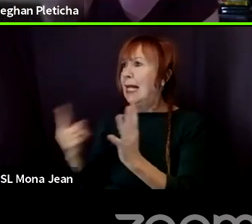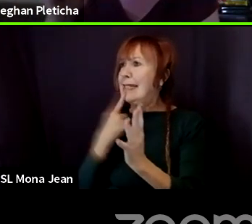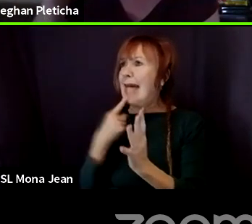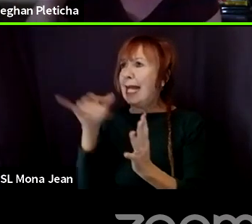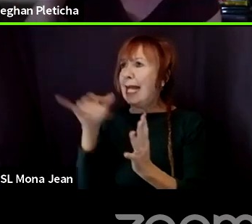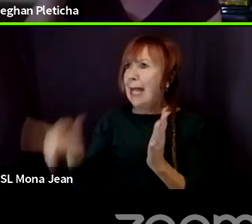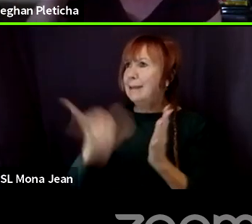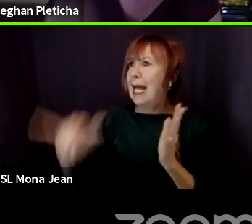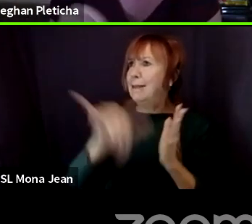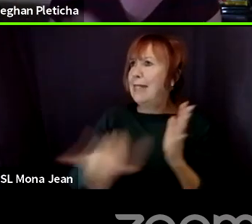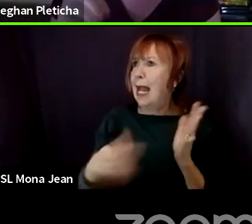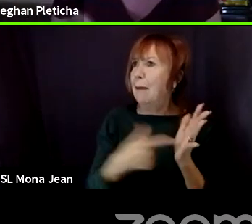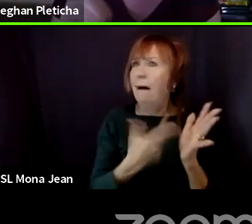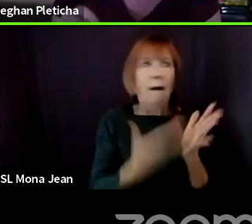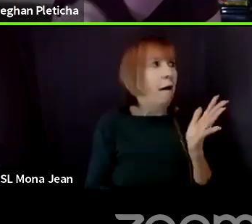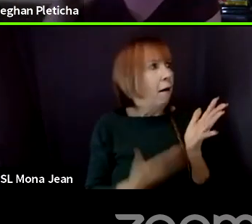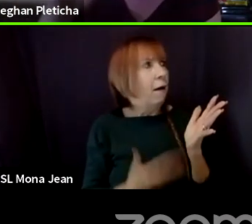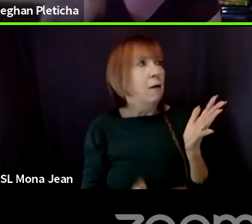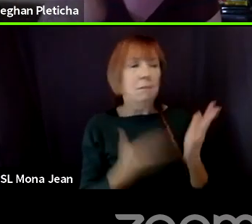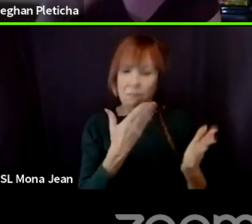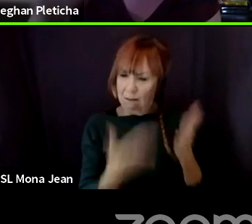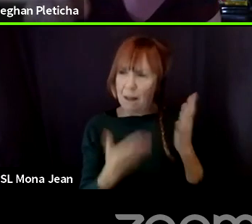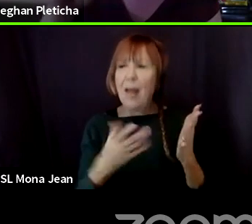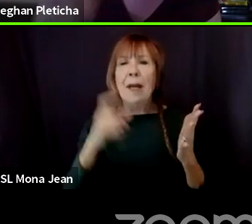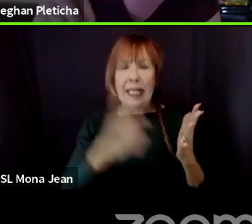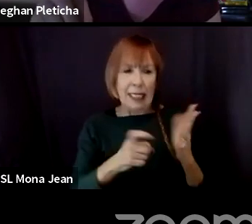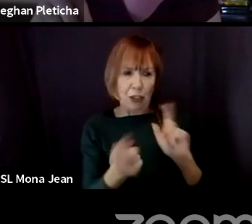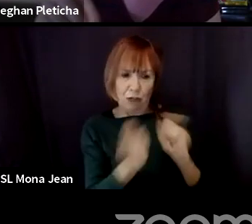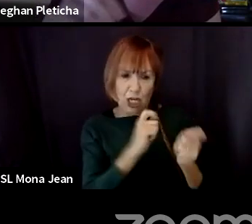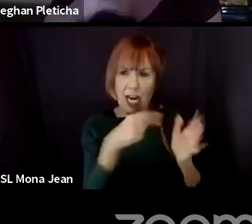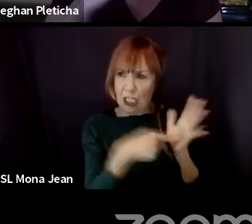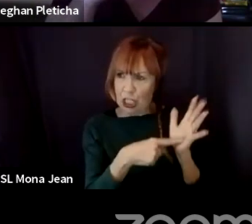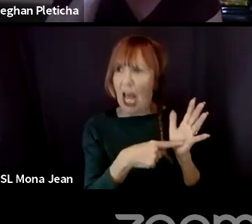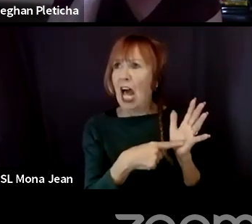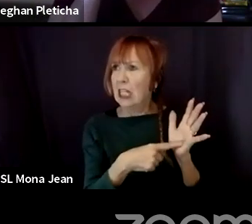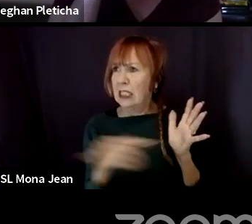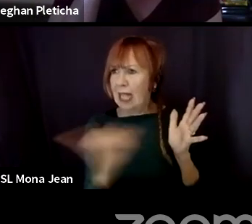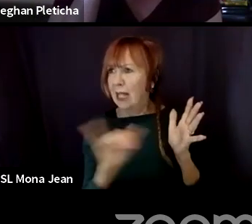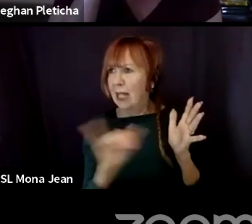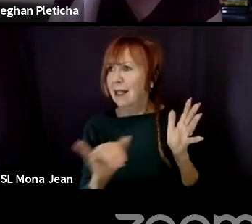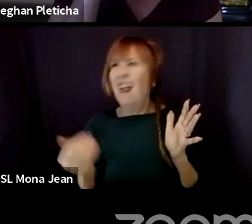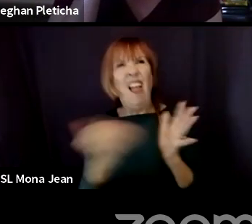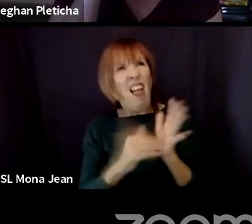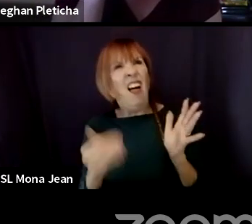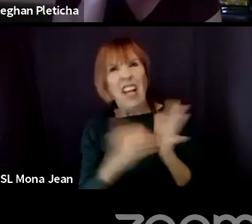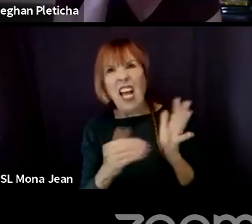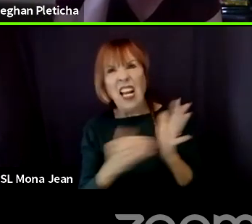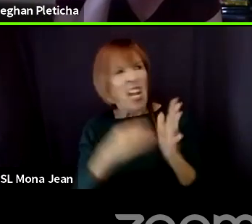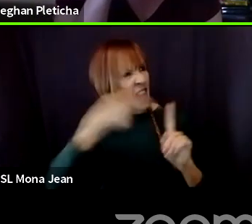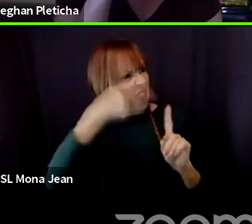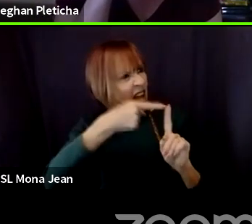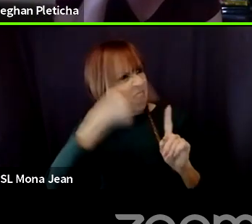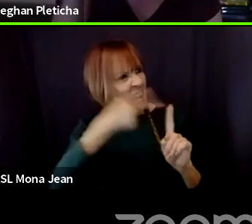but maybe there's something I need to change about this plot. Okay. There was something else I was gonna say,